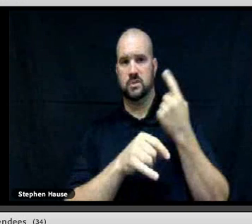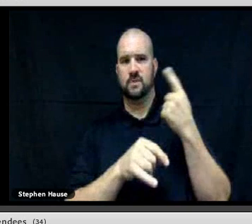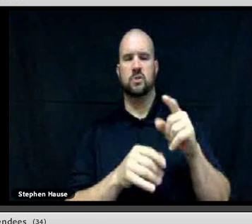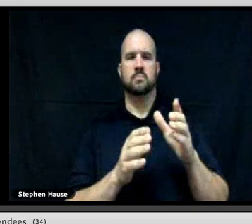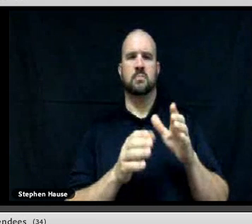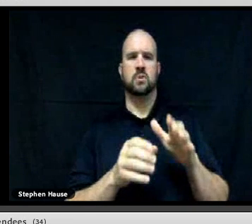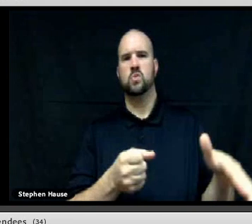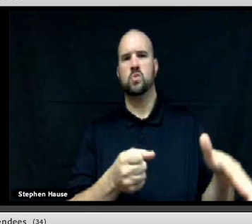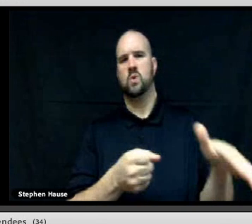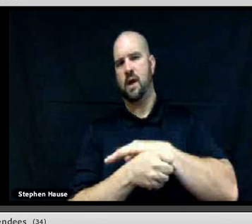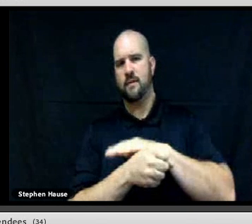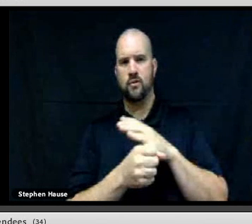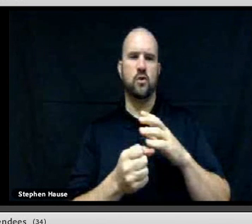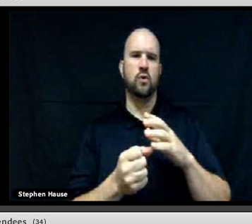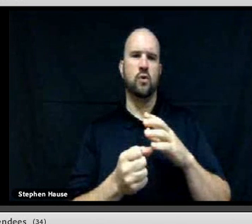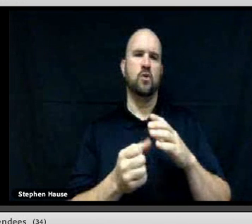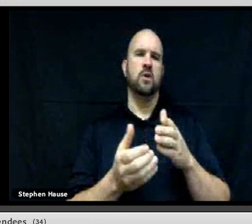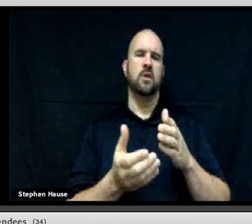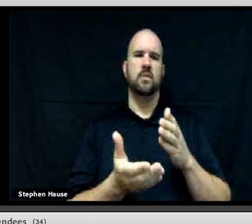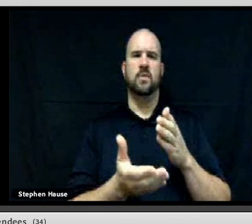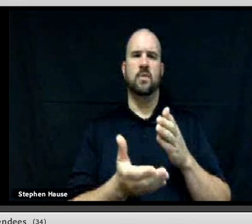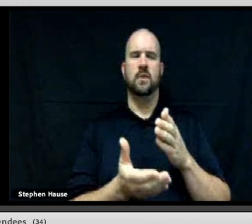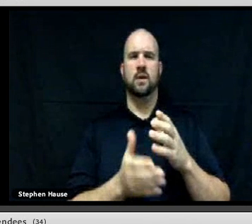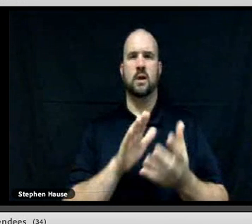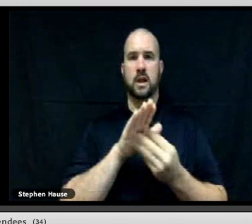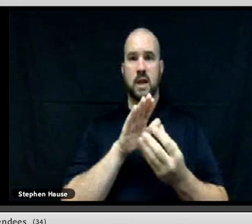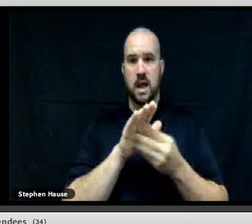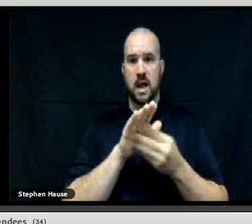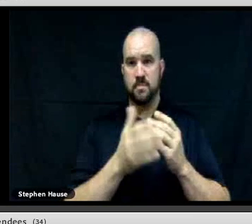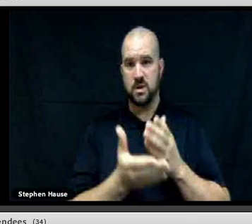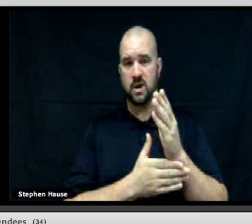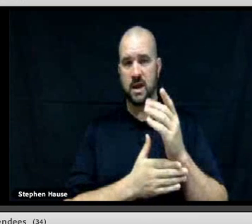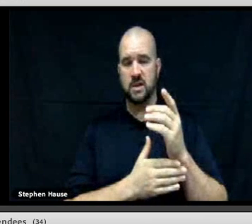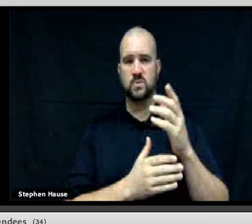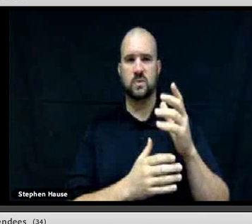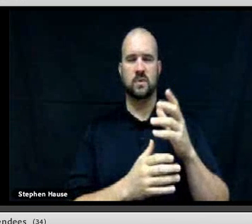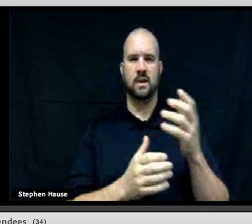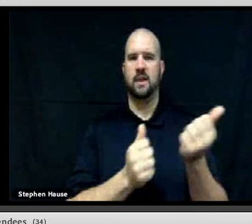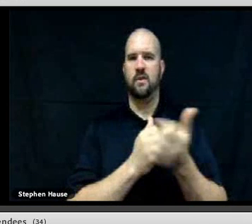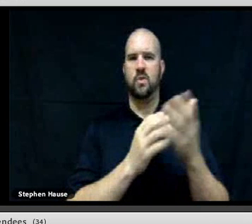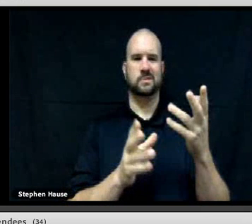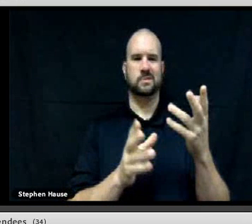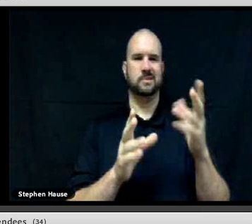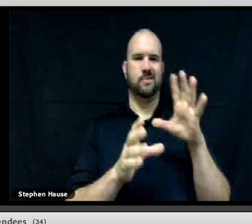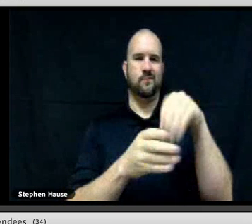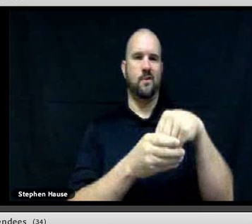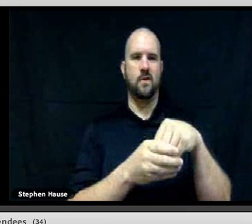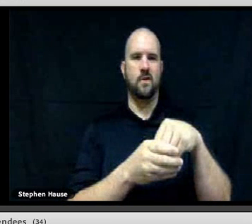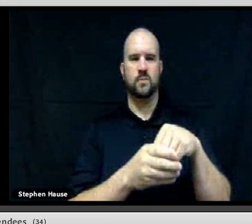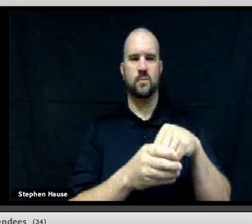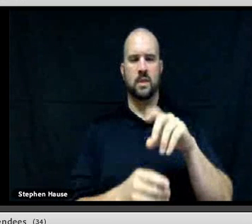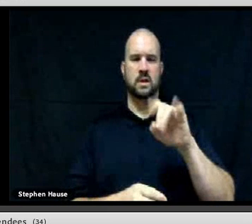with digital cultural heritage materials. Um, it's simple and a flexible standard, um, that lets the user know